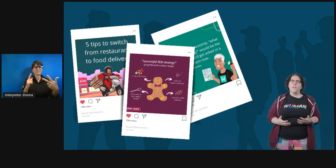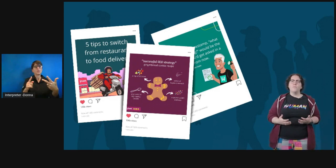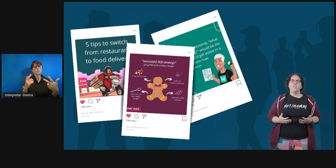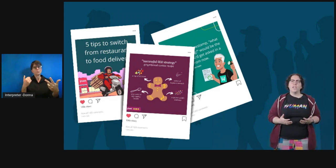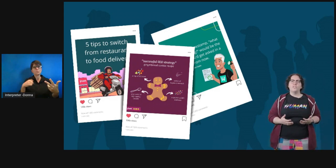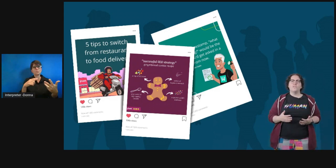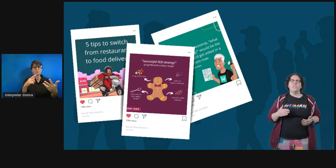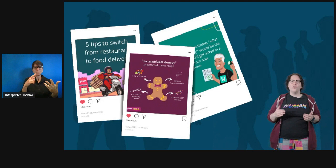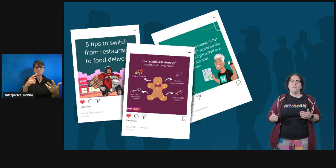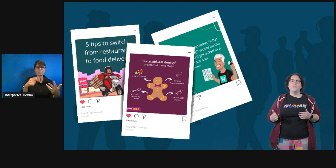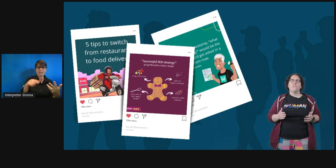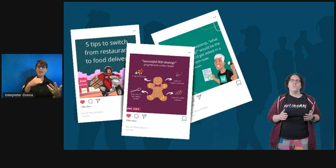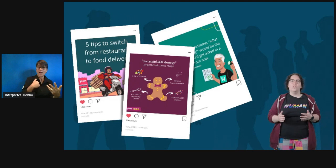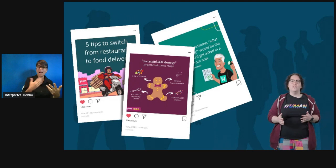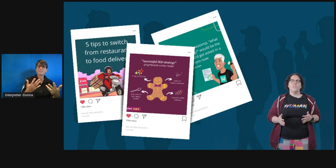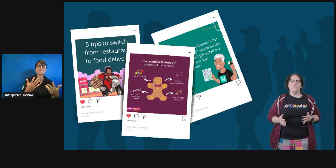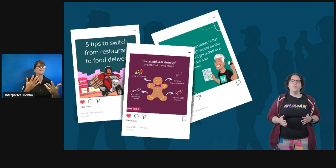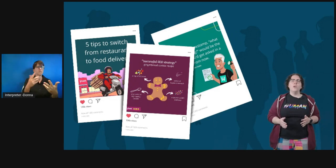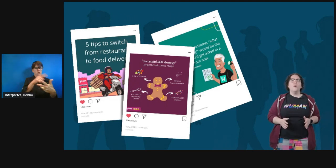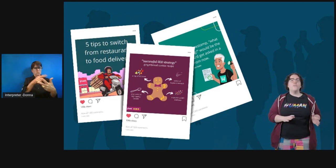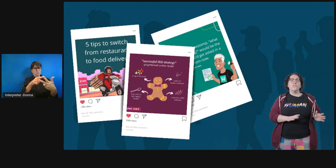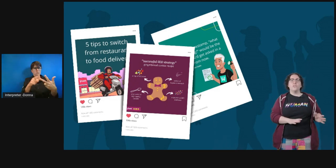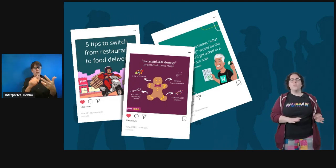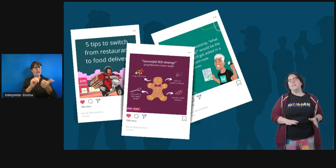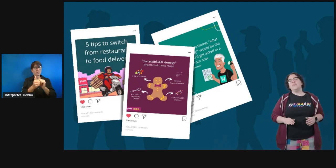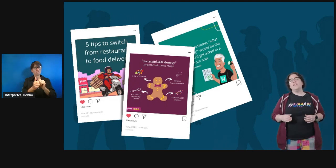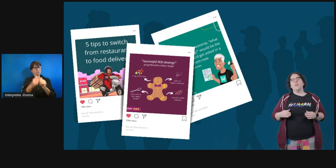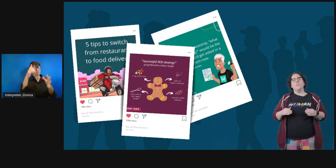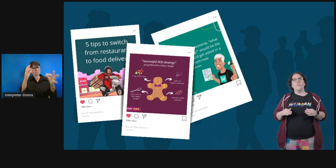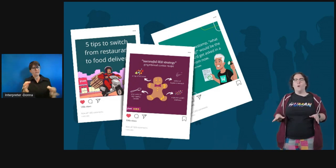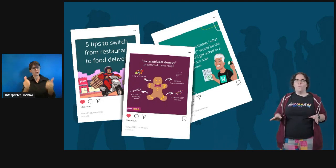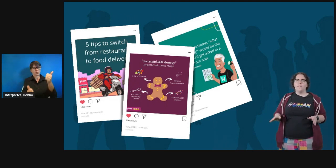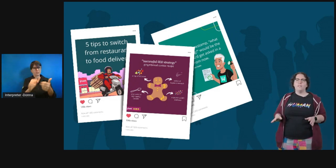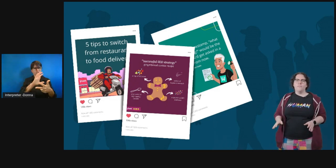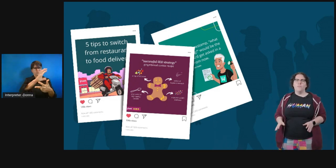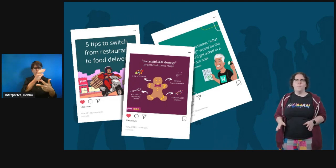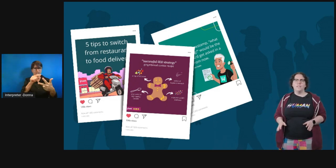which categories your images fall into. But social media is almost always informative.